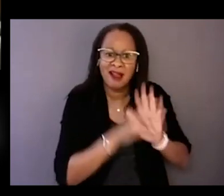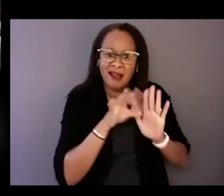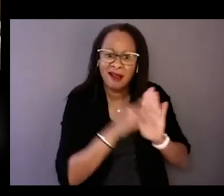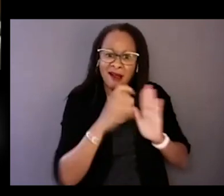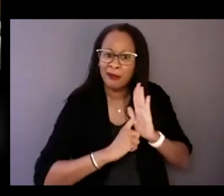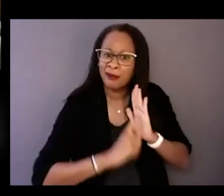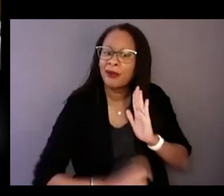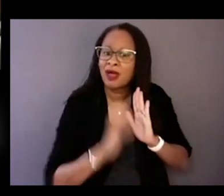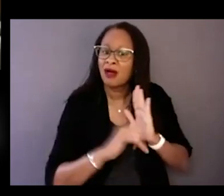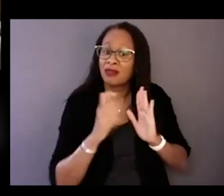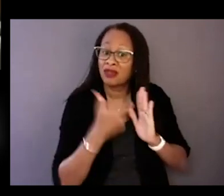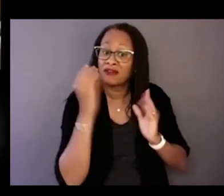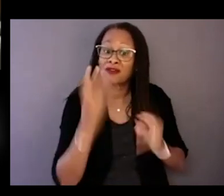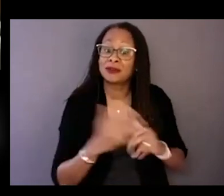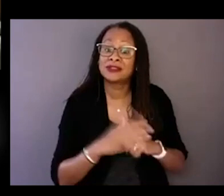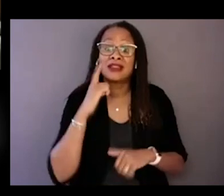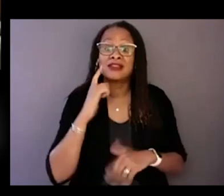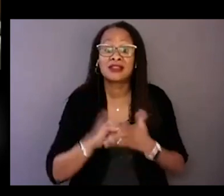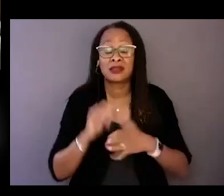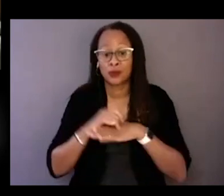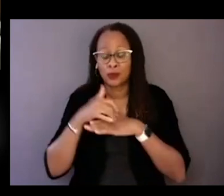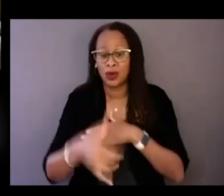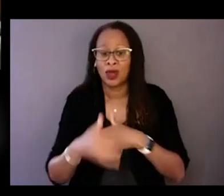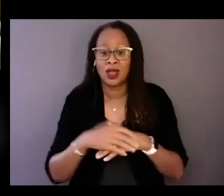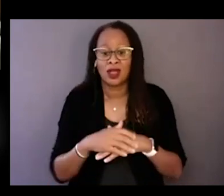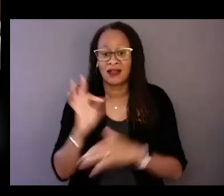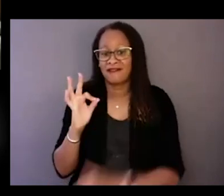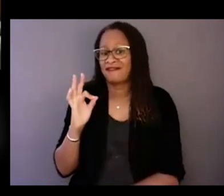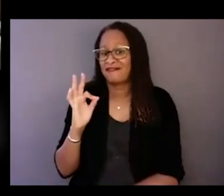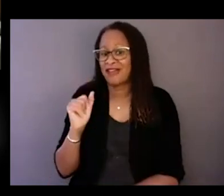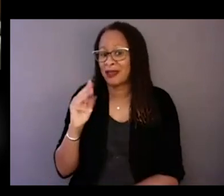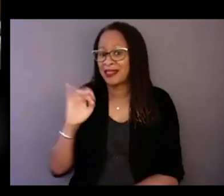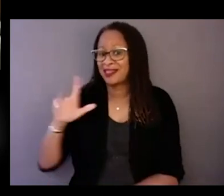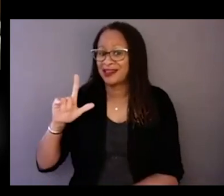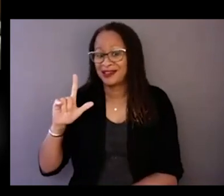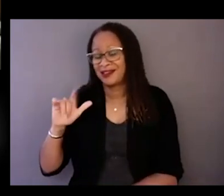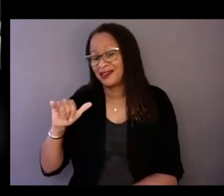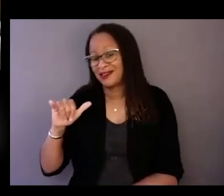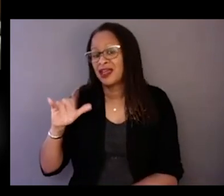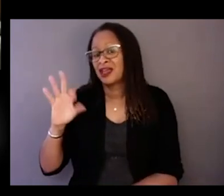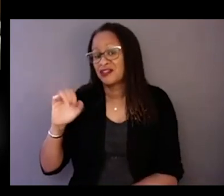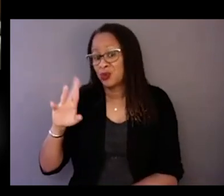And I think some of those early, so the family feud clip that you referenced the question that's asked,